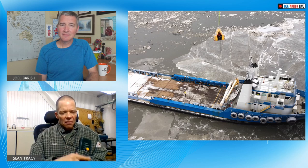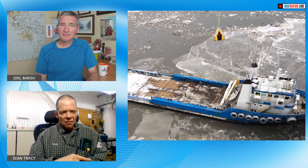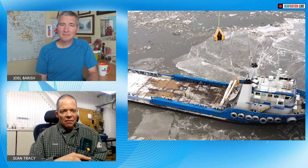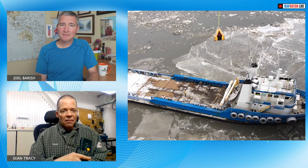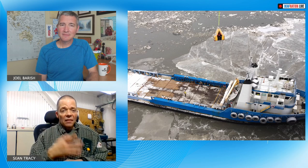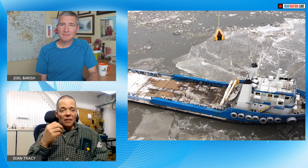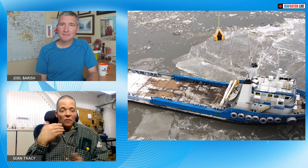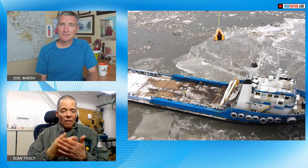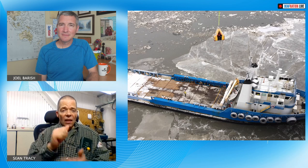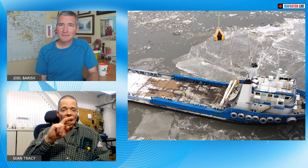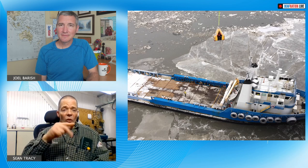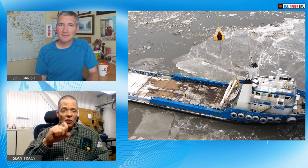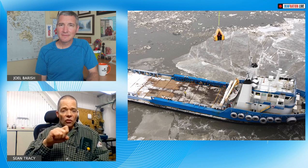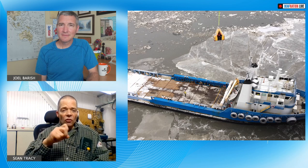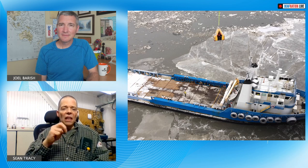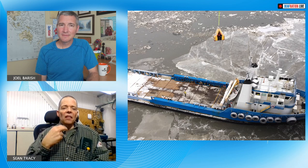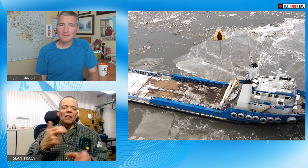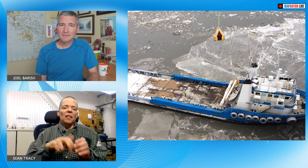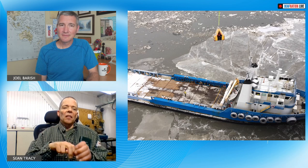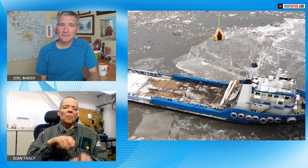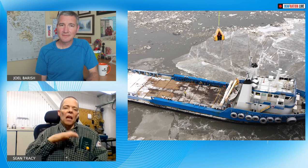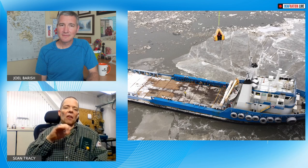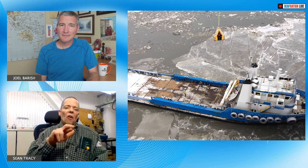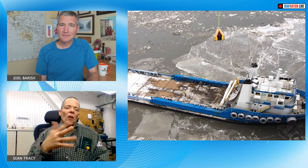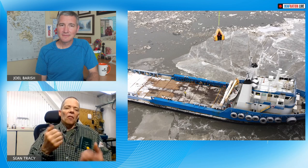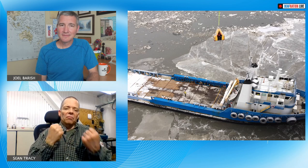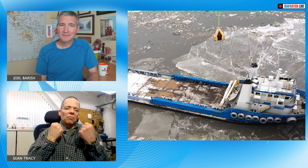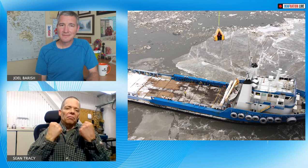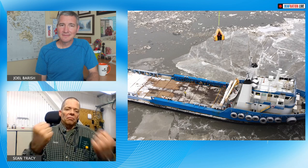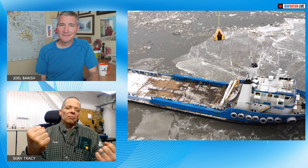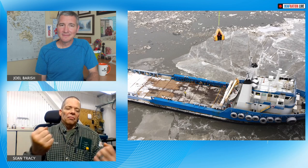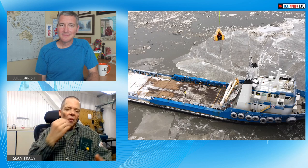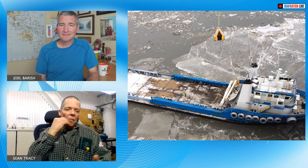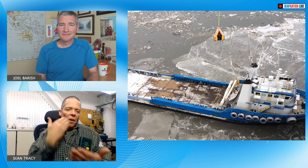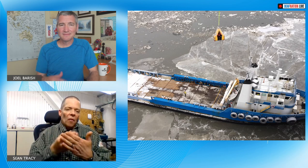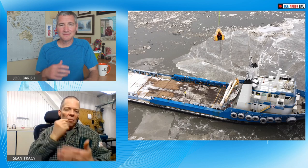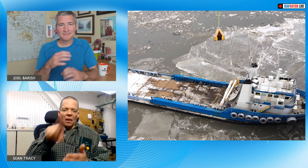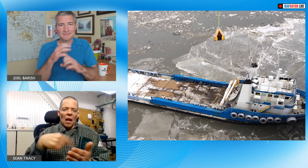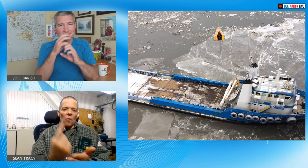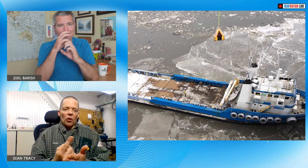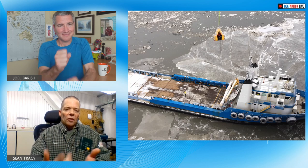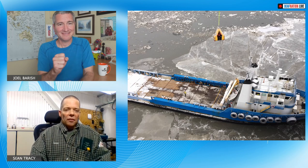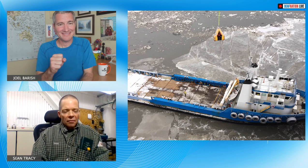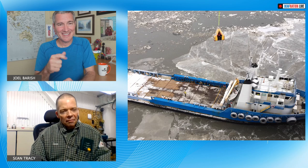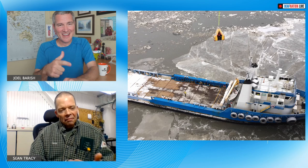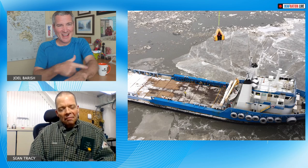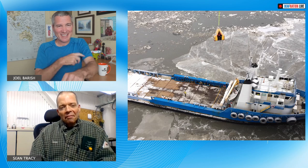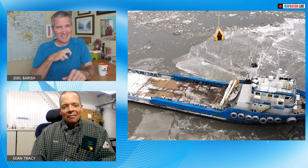Once I land there, then I get in my car and head home in about an hour. Wow! That's amazing. That's just a long journey!